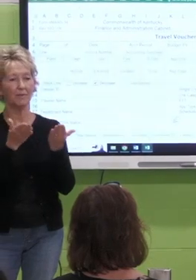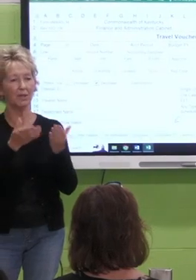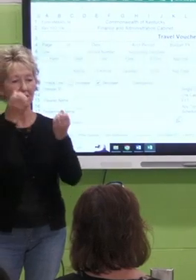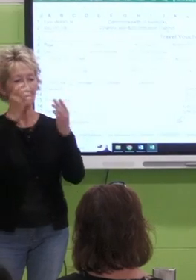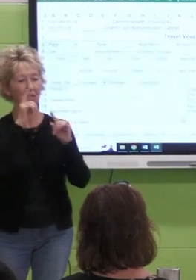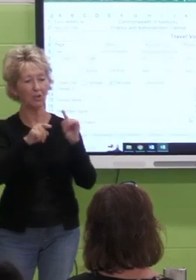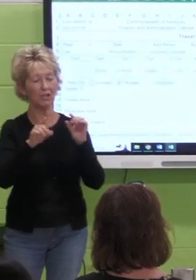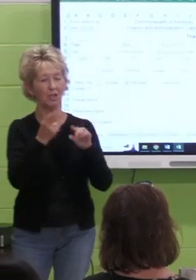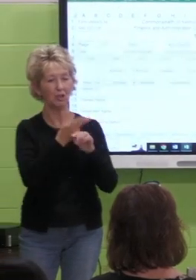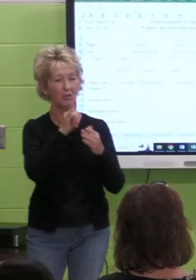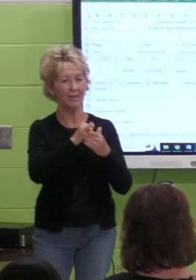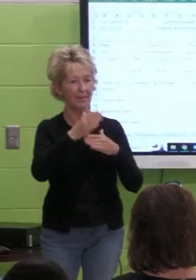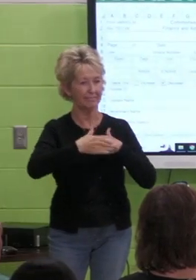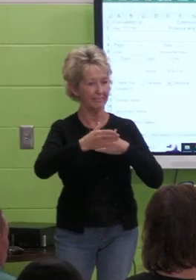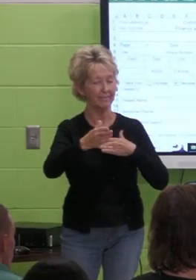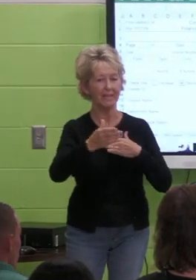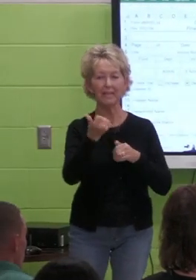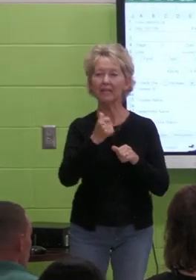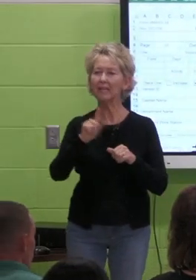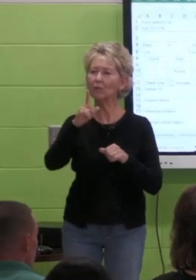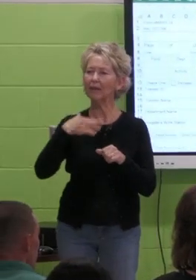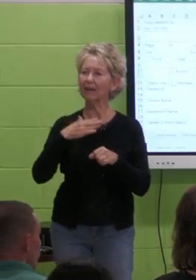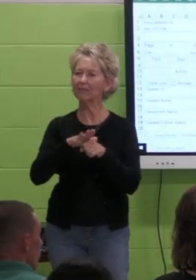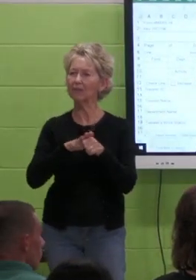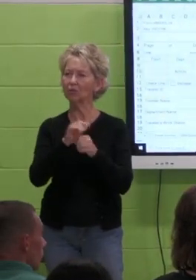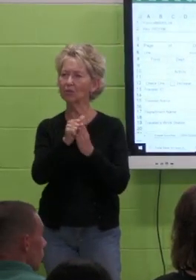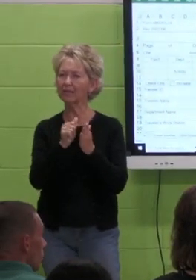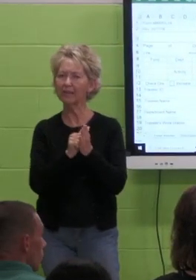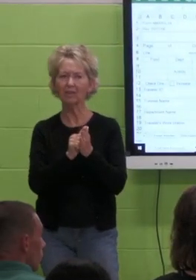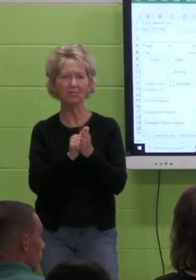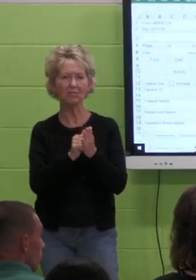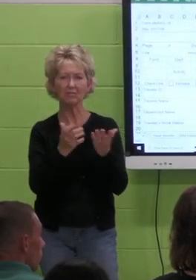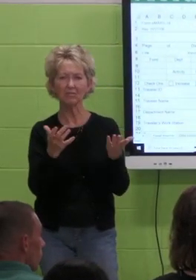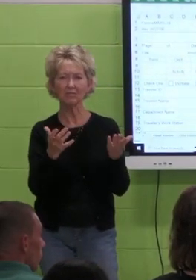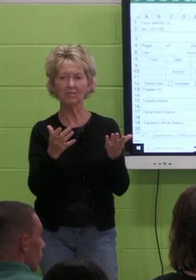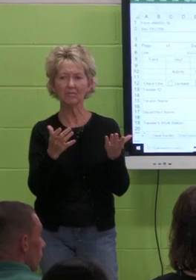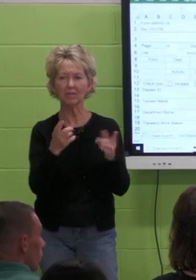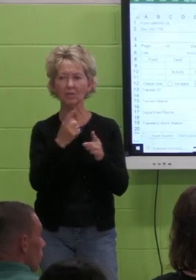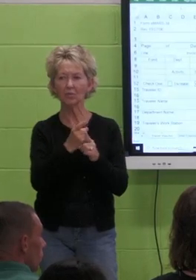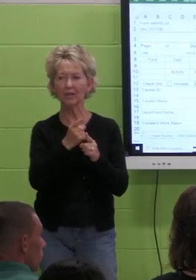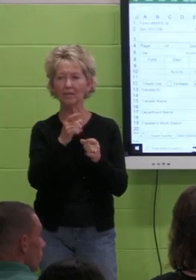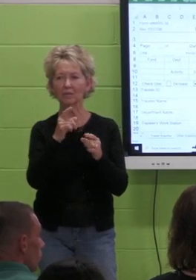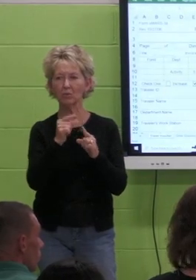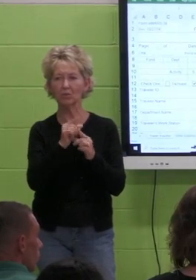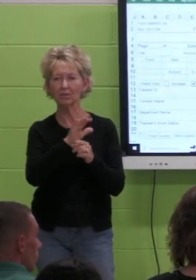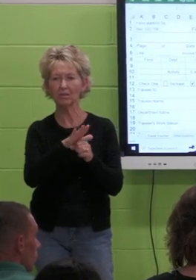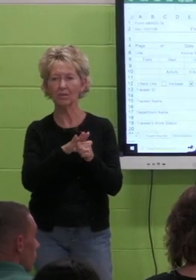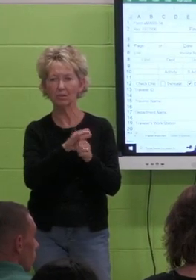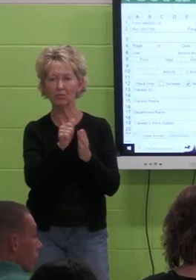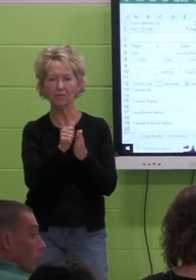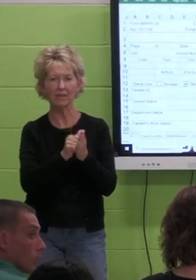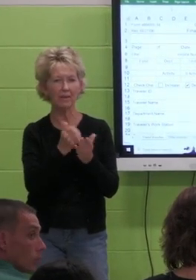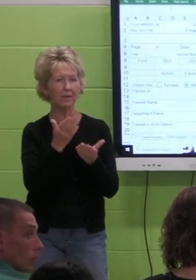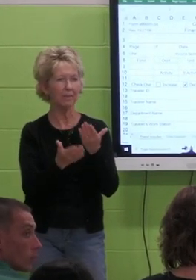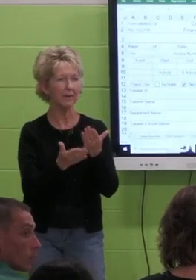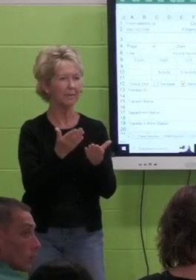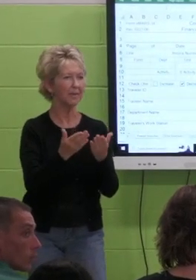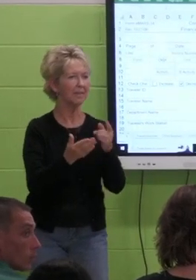okay so does anybody have a local account maybe that's the right word okay. Sandy Smock is not